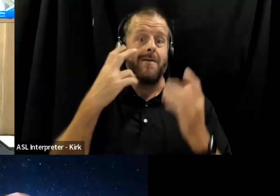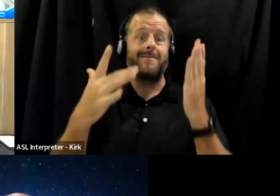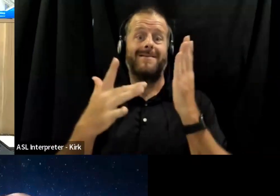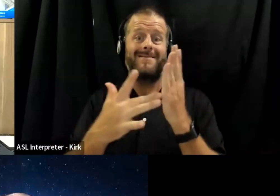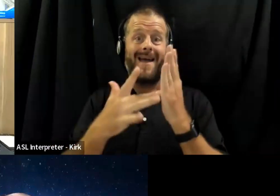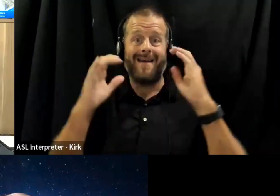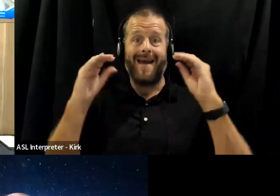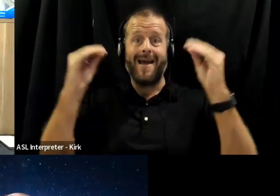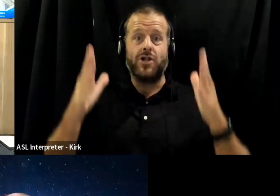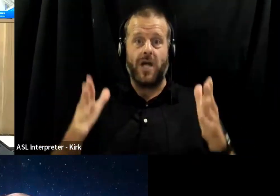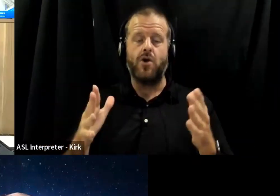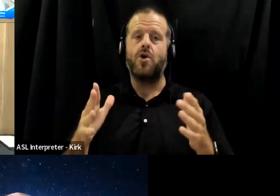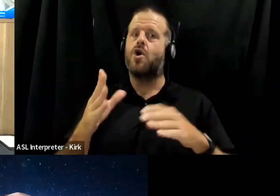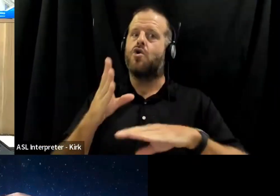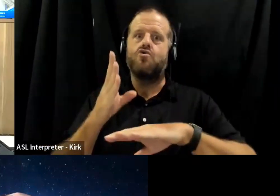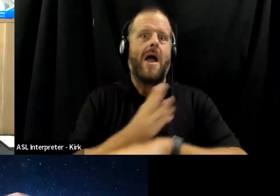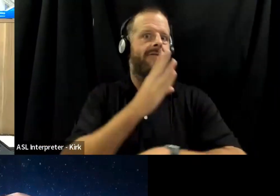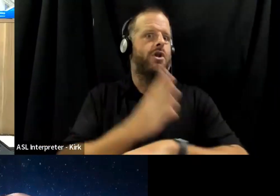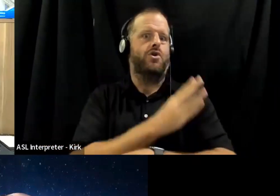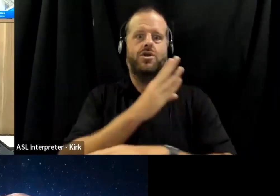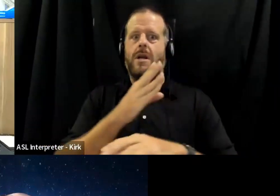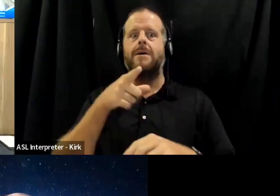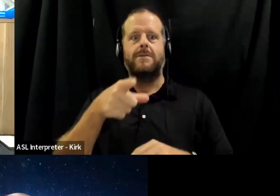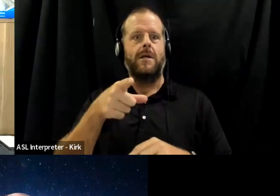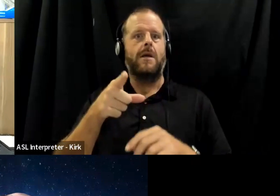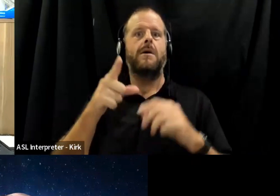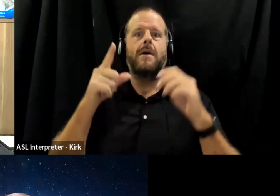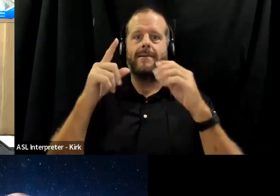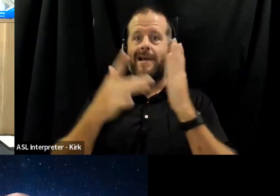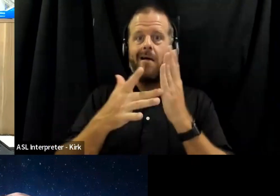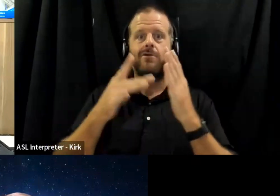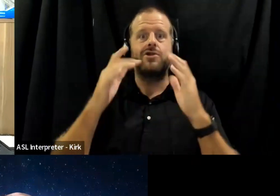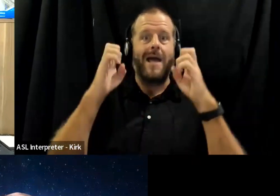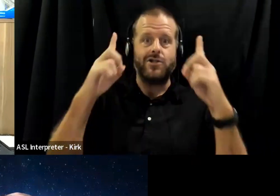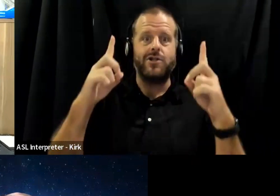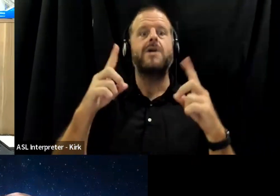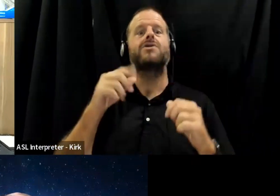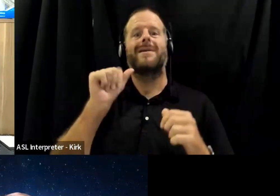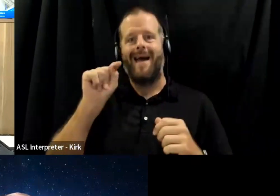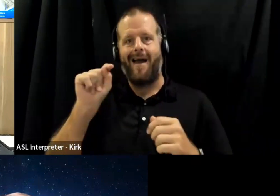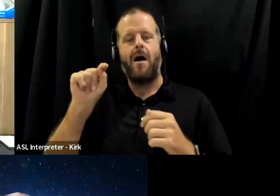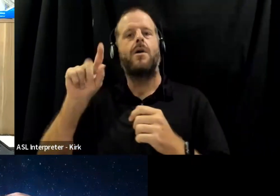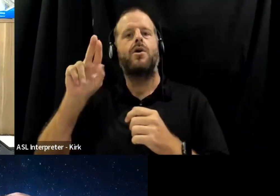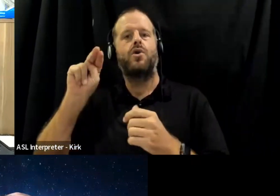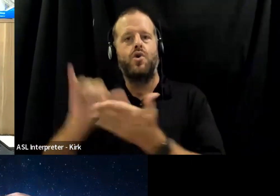accessibility at the New York Public Library. Her Dimensions Project explores state of the